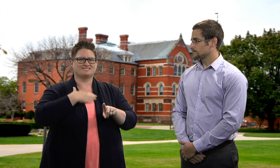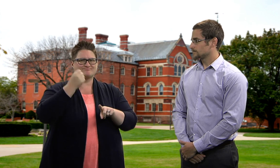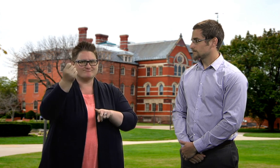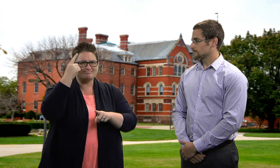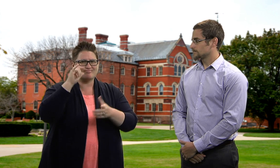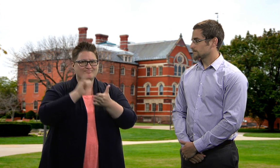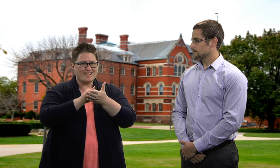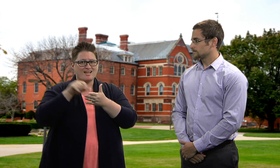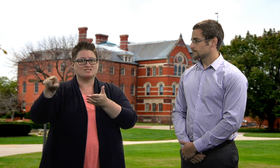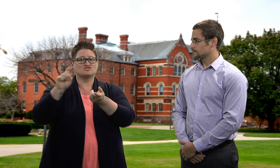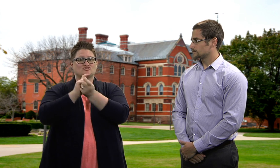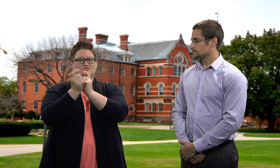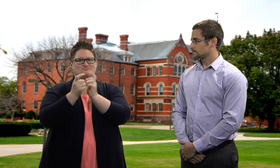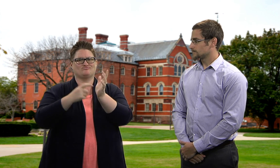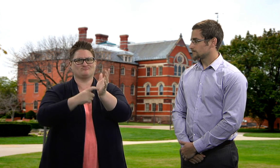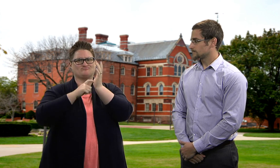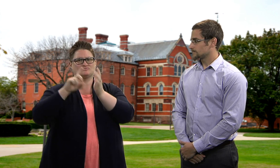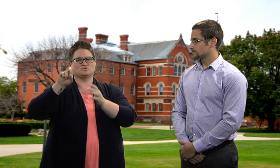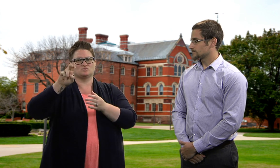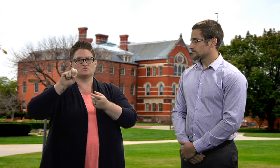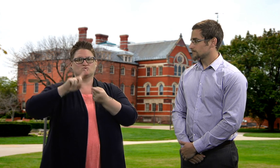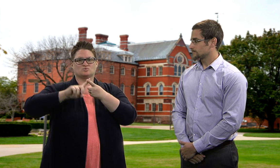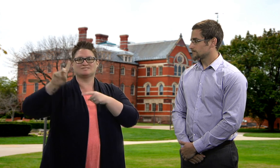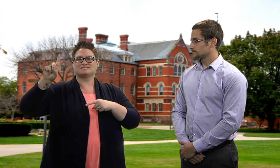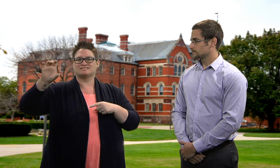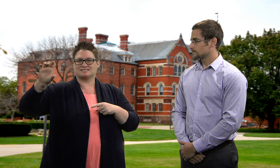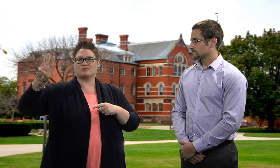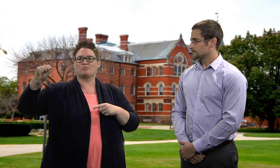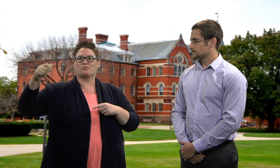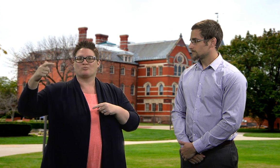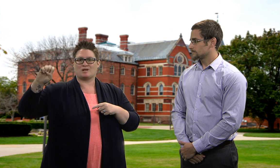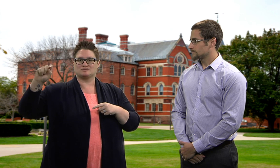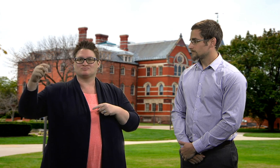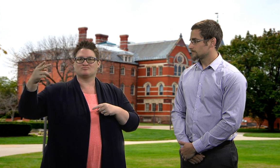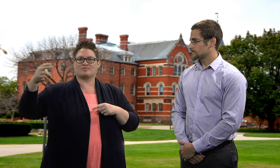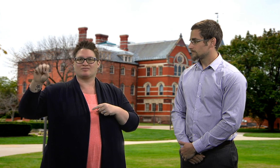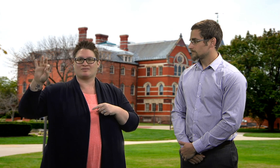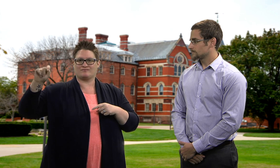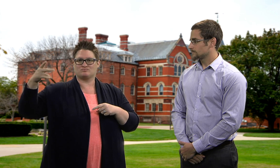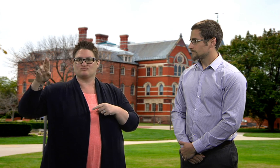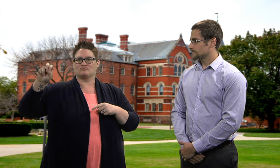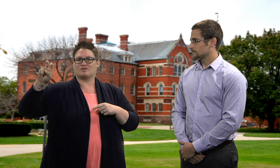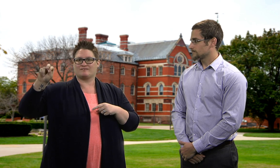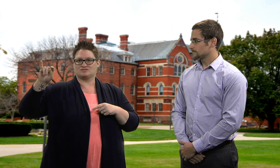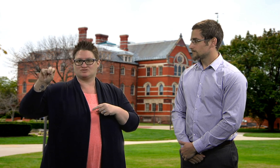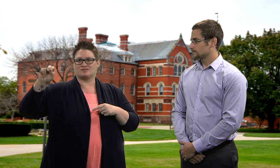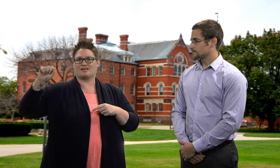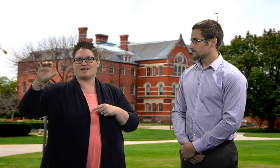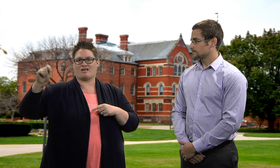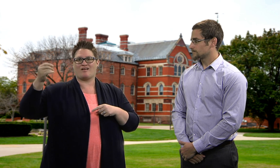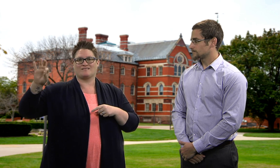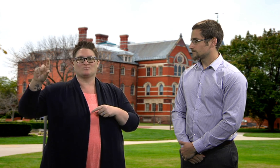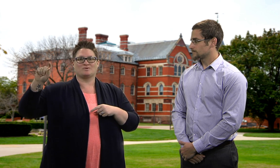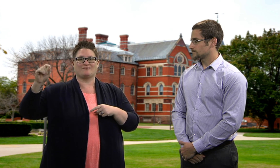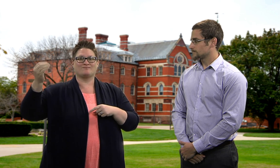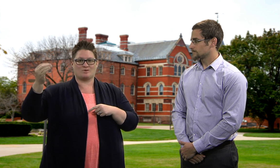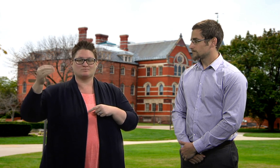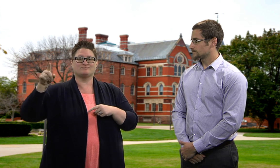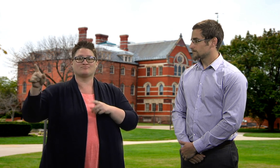Please understand that this change is required due to the DC Wage Theft Prevention Act of 2014.